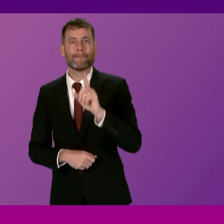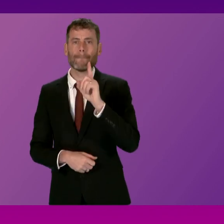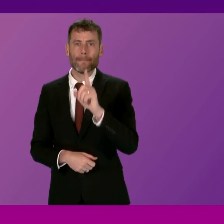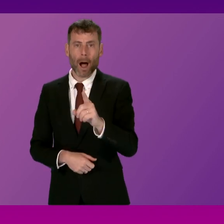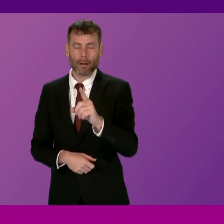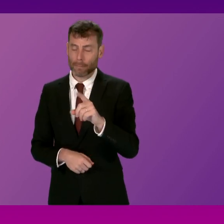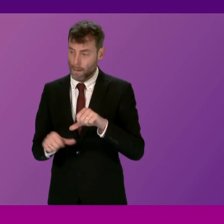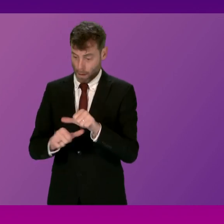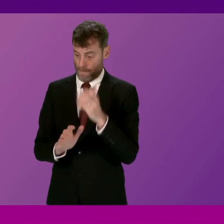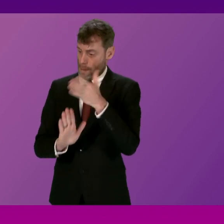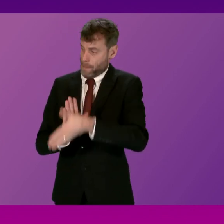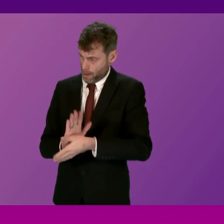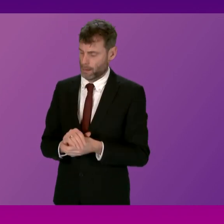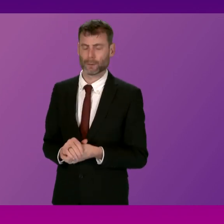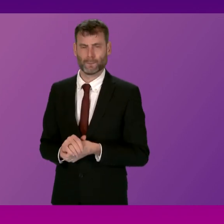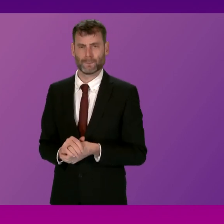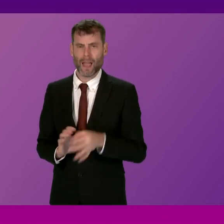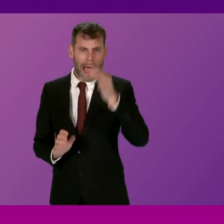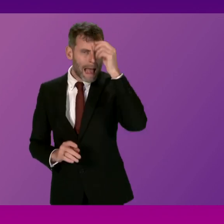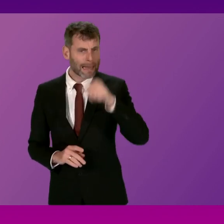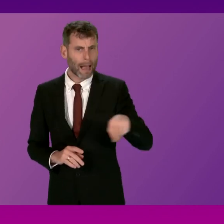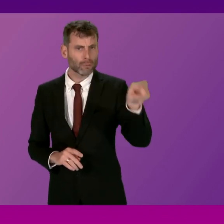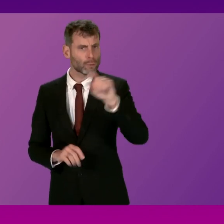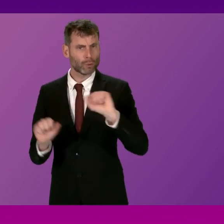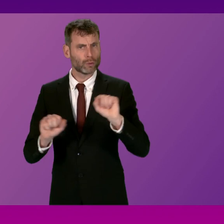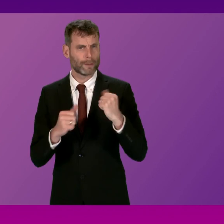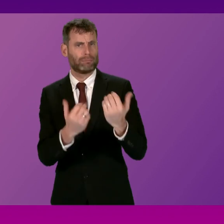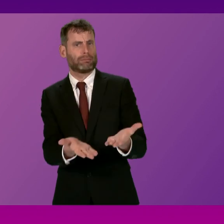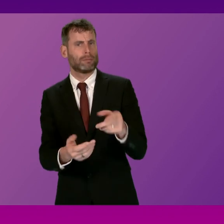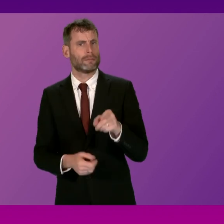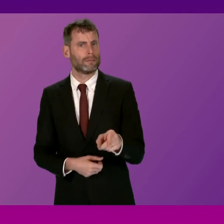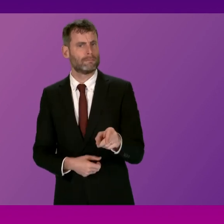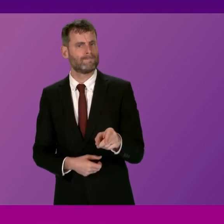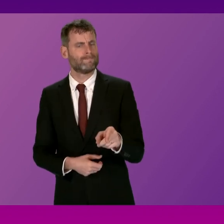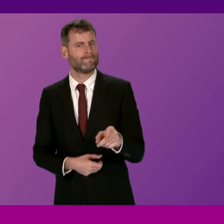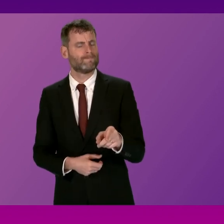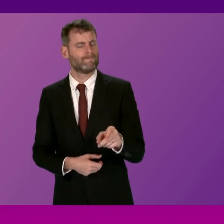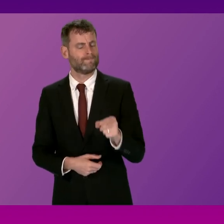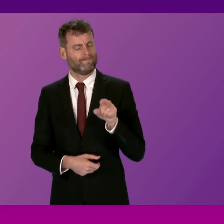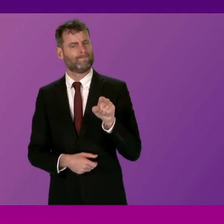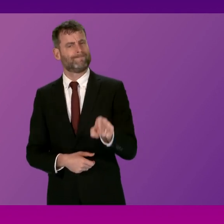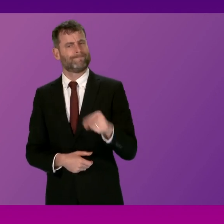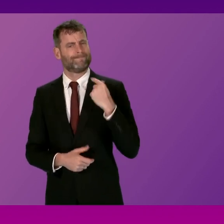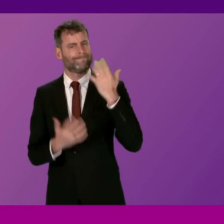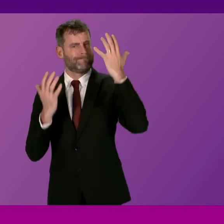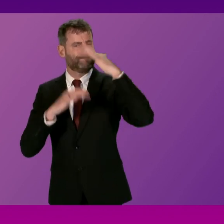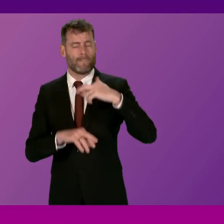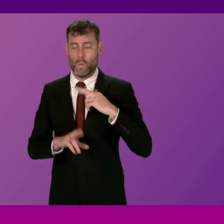follow through to deliver it in full. I hope that the Scottish Government will choose to work with Parliament to make progress on